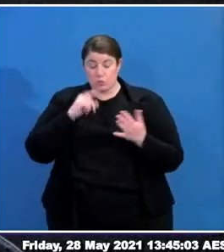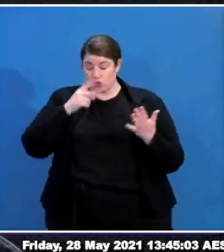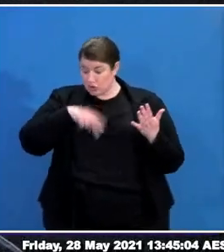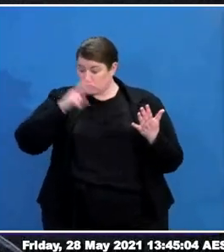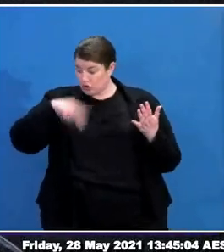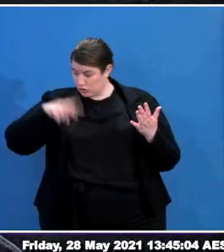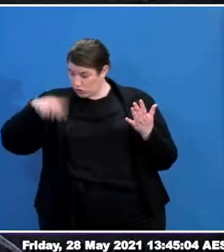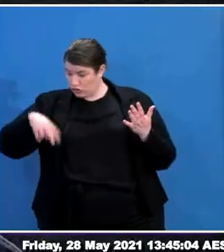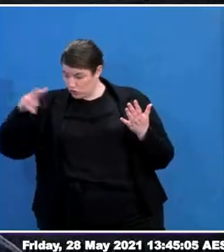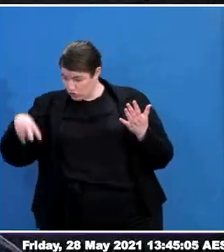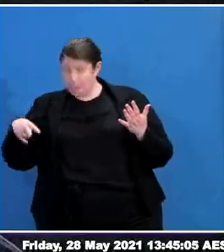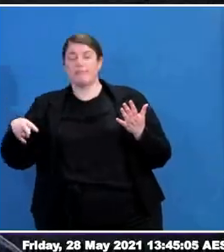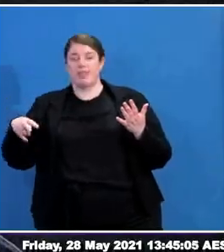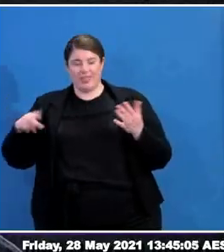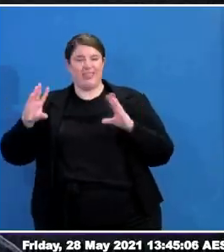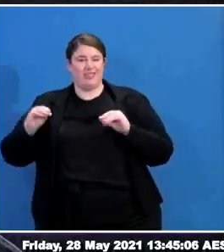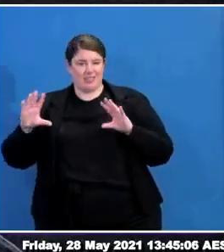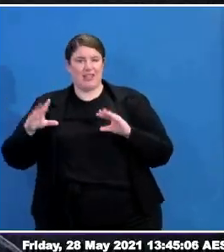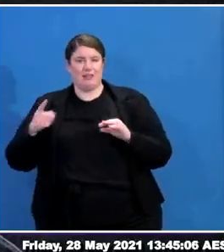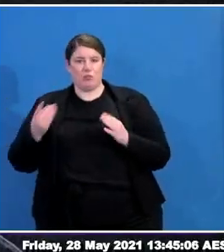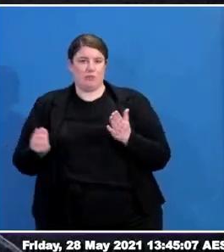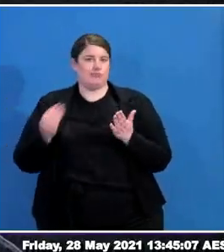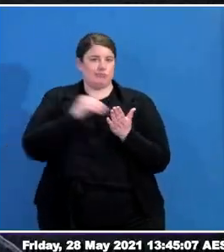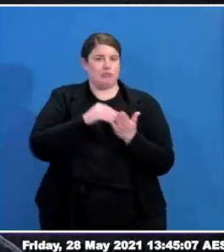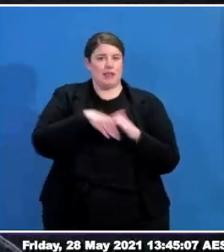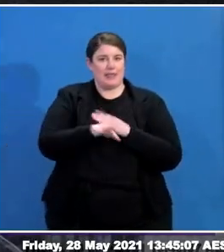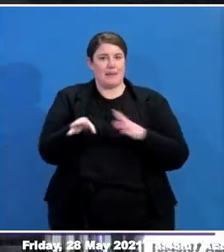and that assessment then forms into the development of their actual plan.